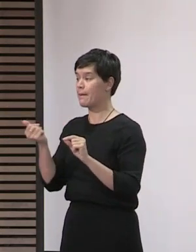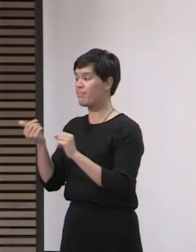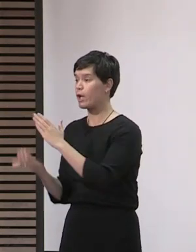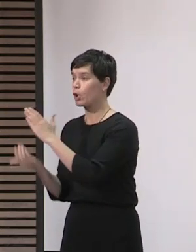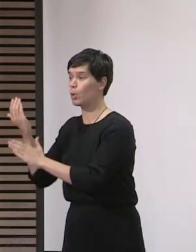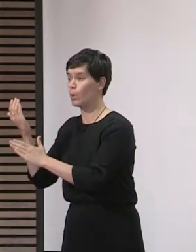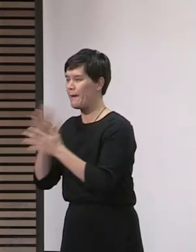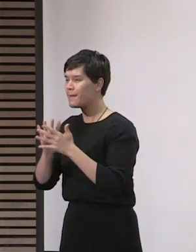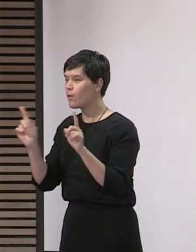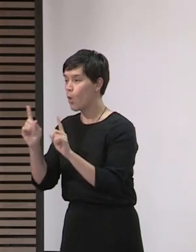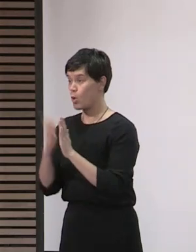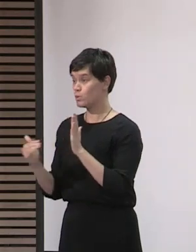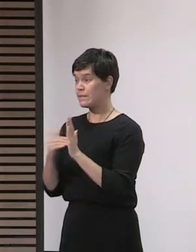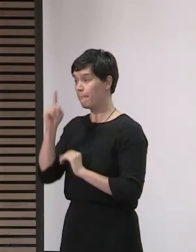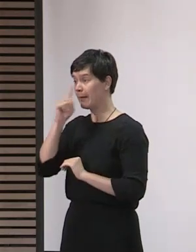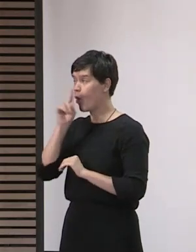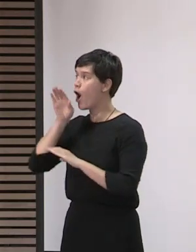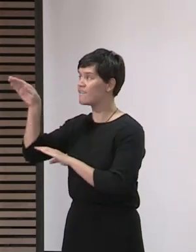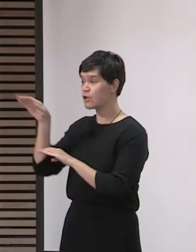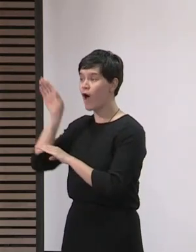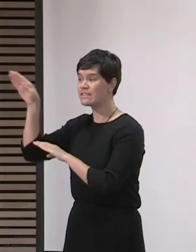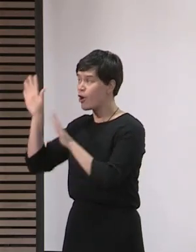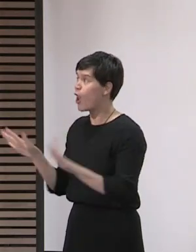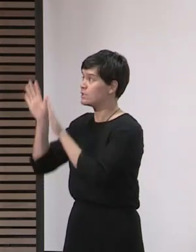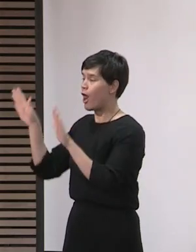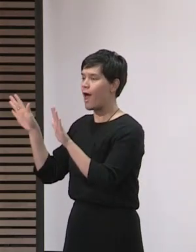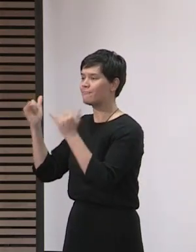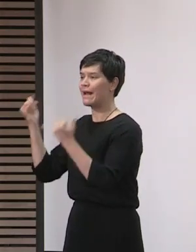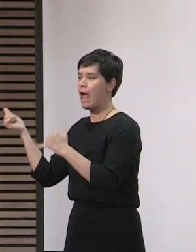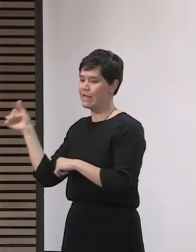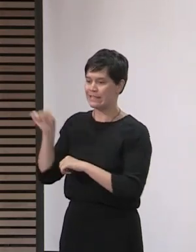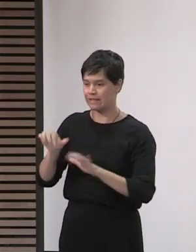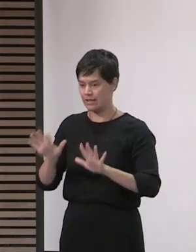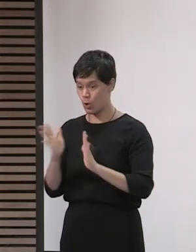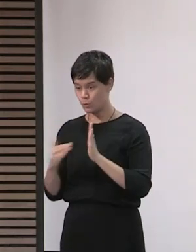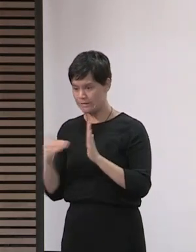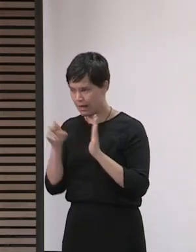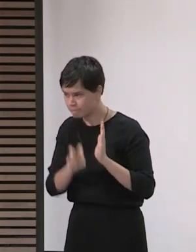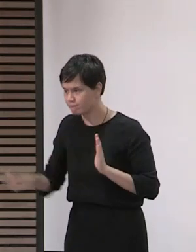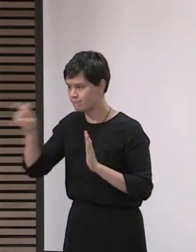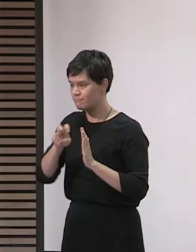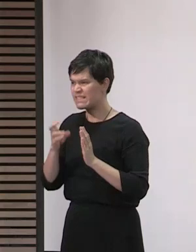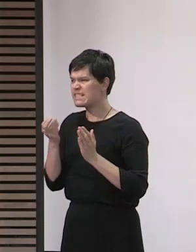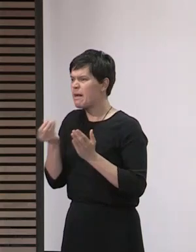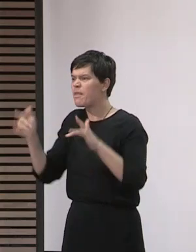see parts of the country they haven't been to before to help get our economy and tourism sector moving again. And I